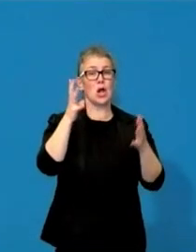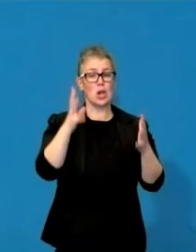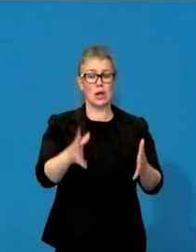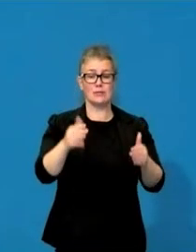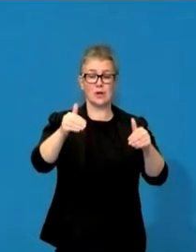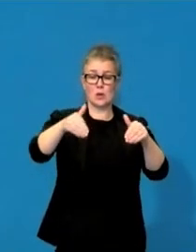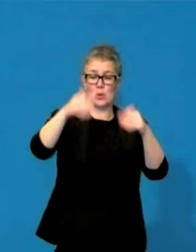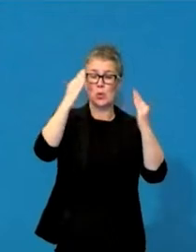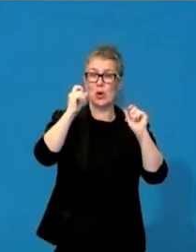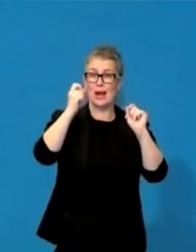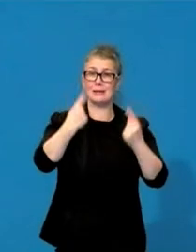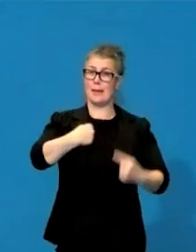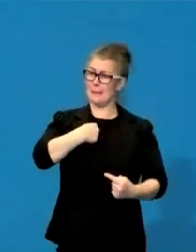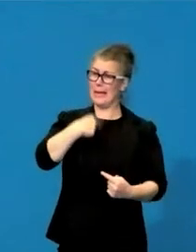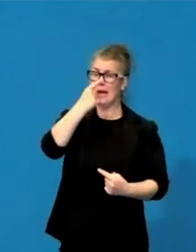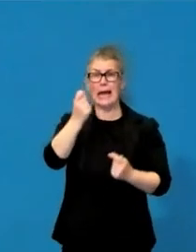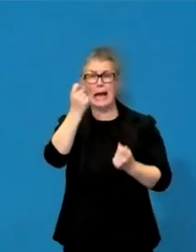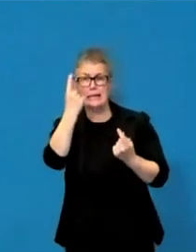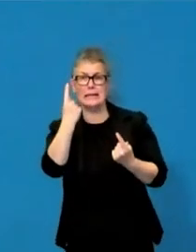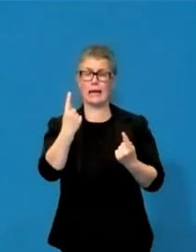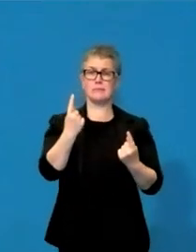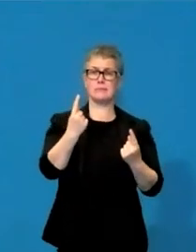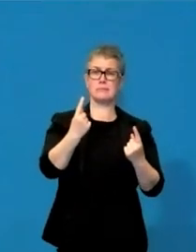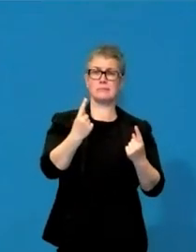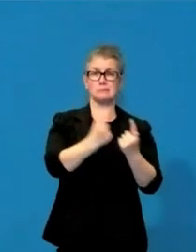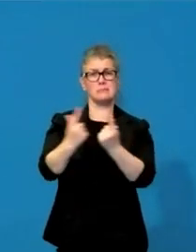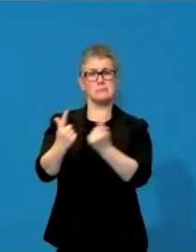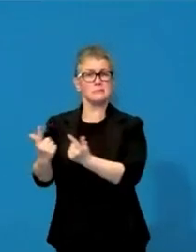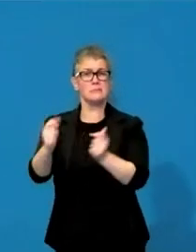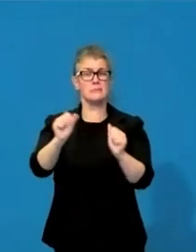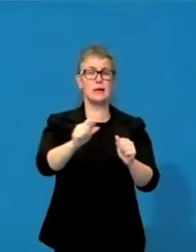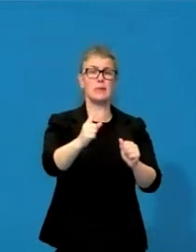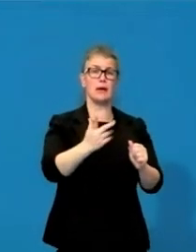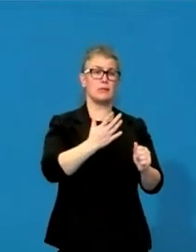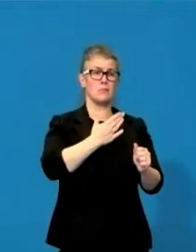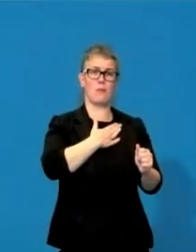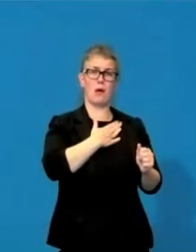for me I can sort of understand both ways, but for my people, you know, it's - it will